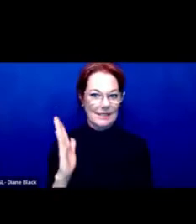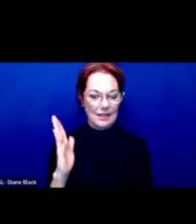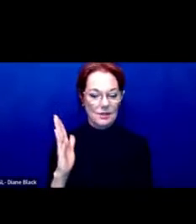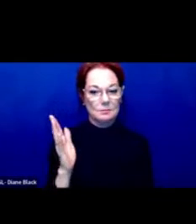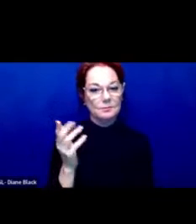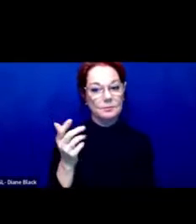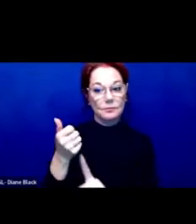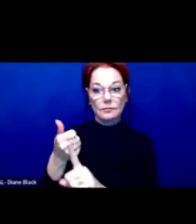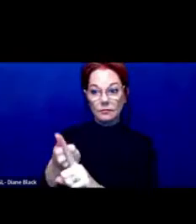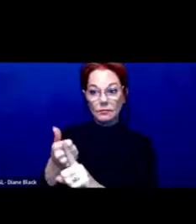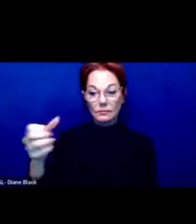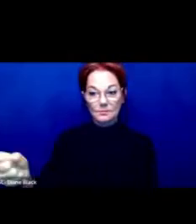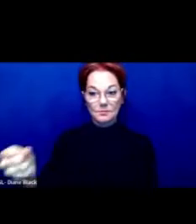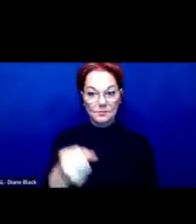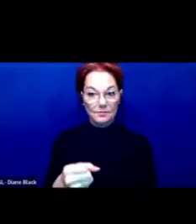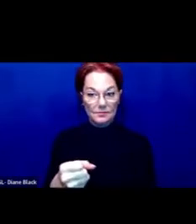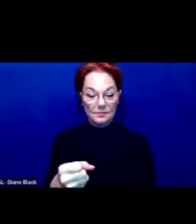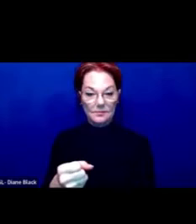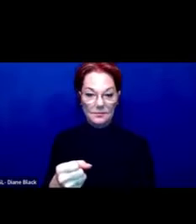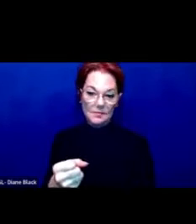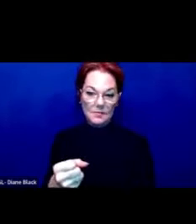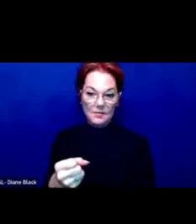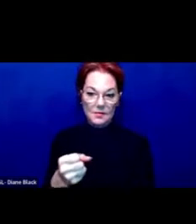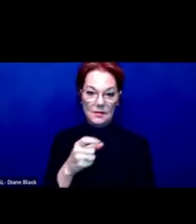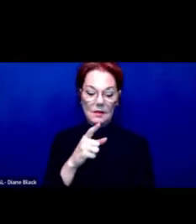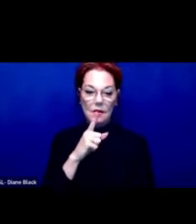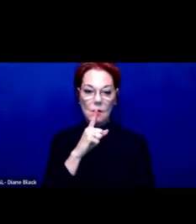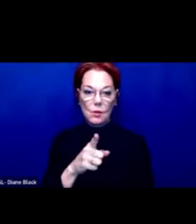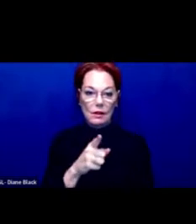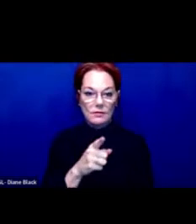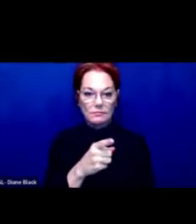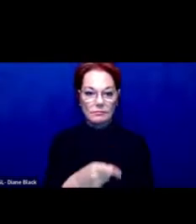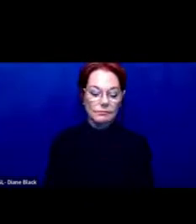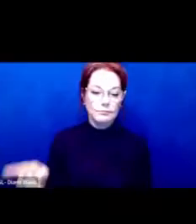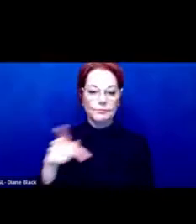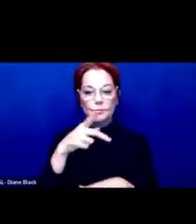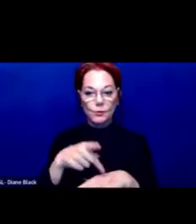appointed or as Principal Deputy Administrator for the Administration on Community